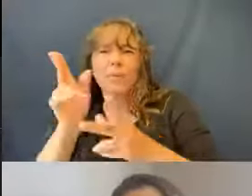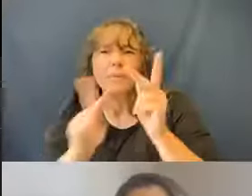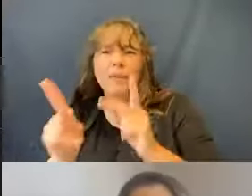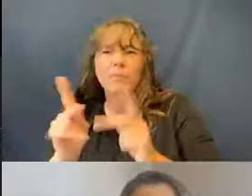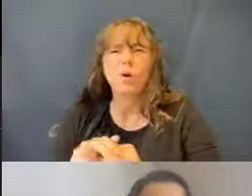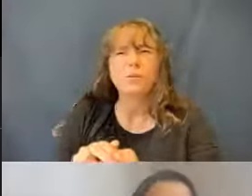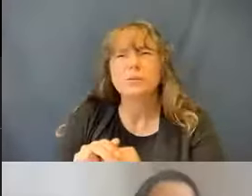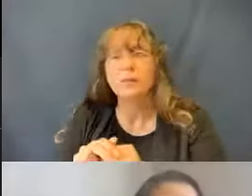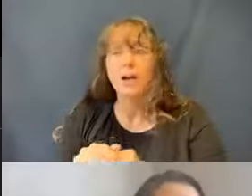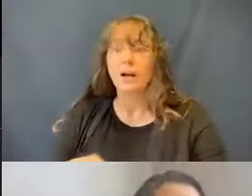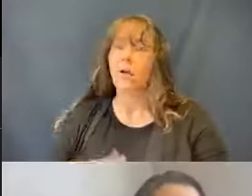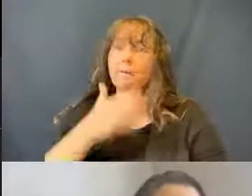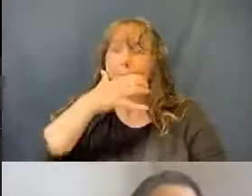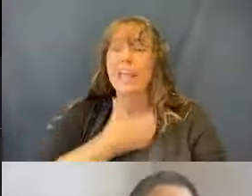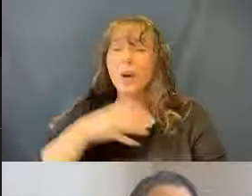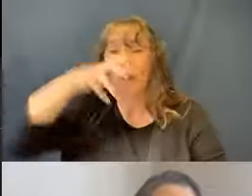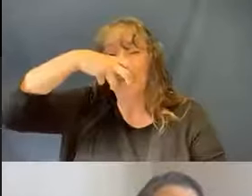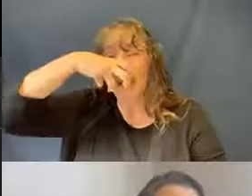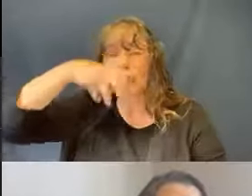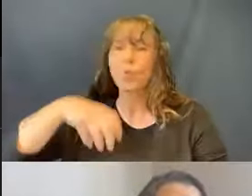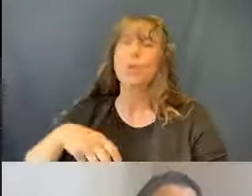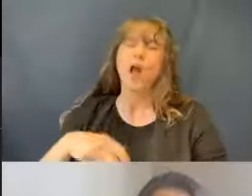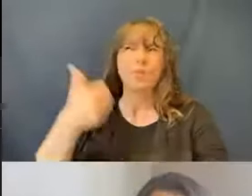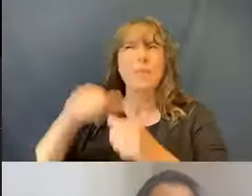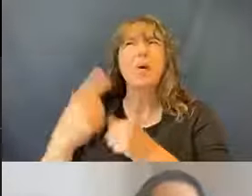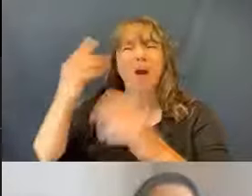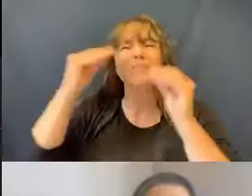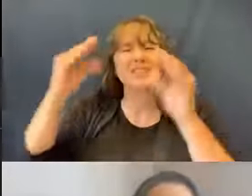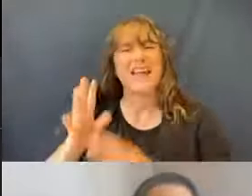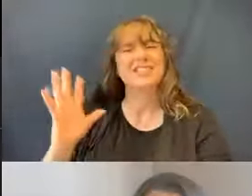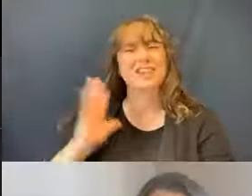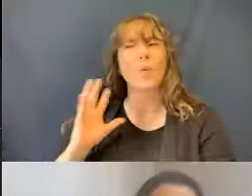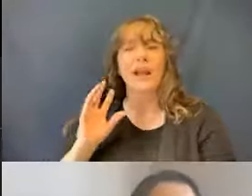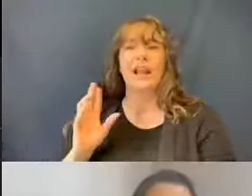their lips. I do remember one of my professors, when I came into his class, he trimmed his